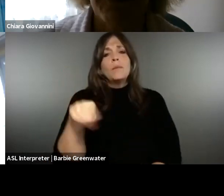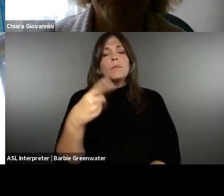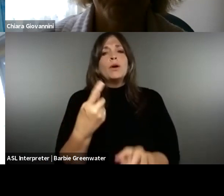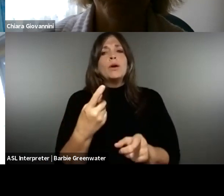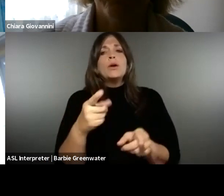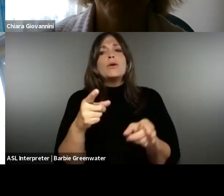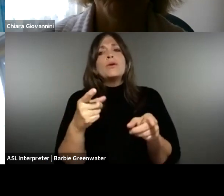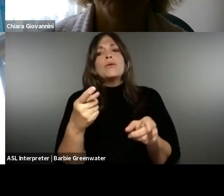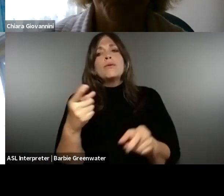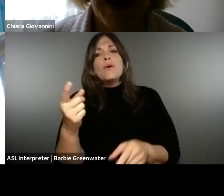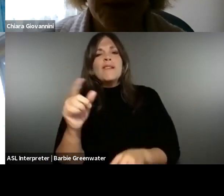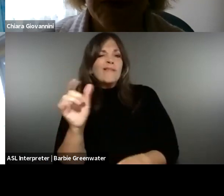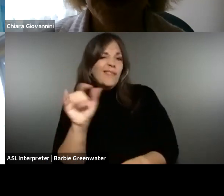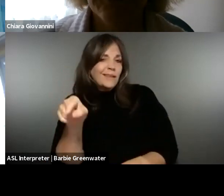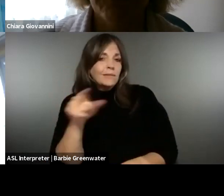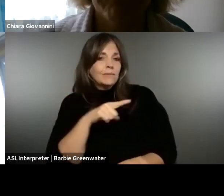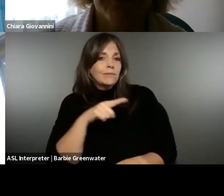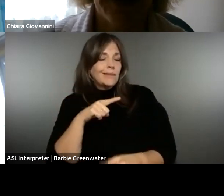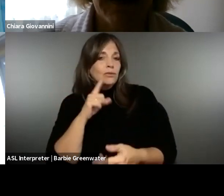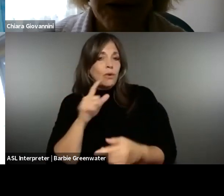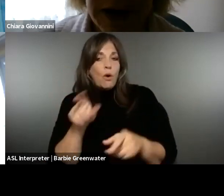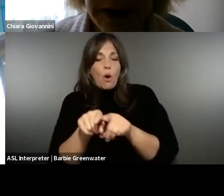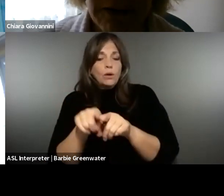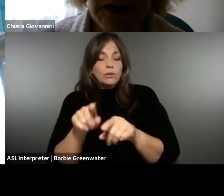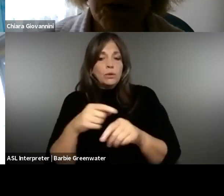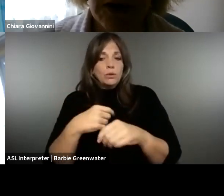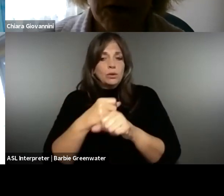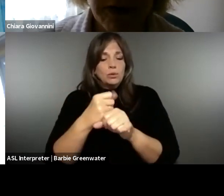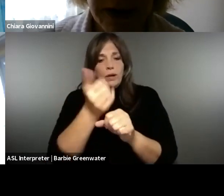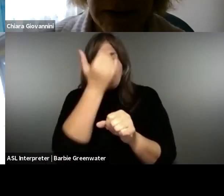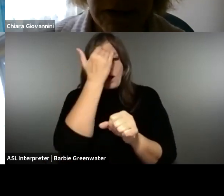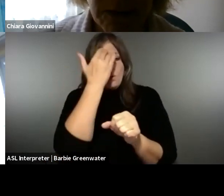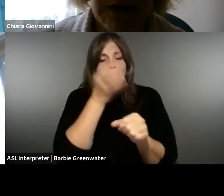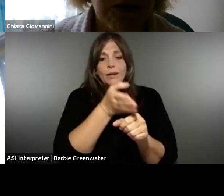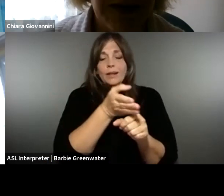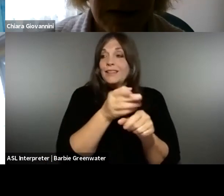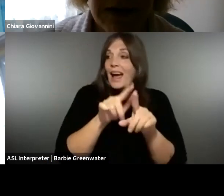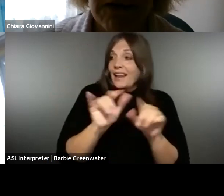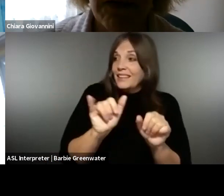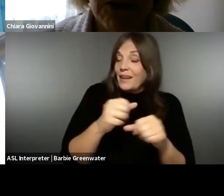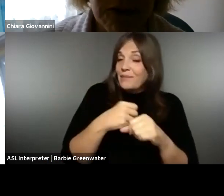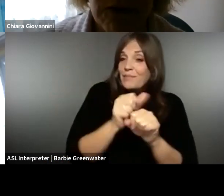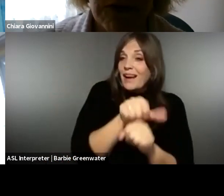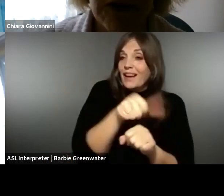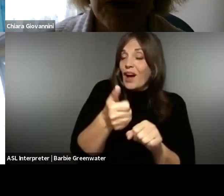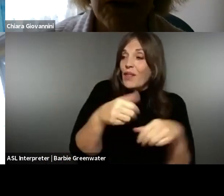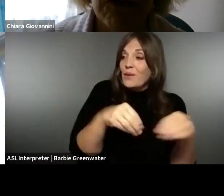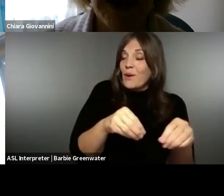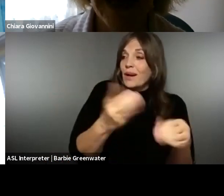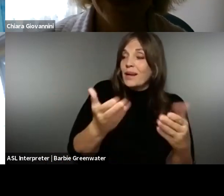there so create and impose things, but also to raise awareness and